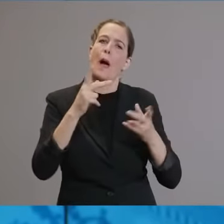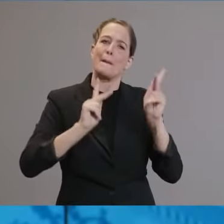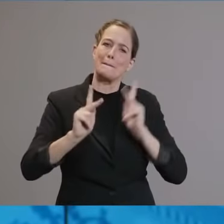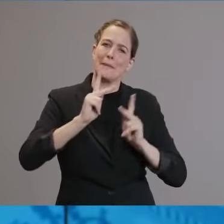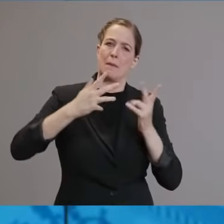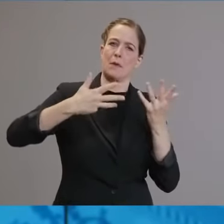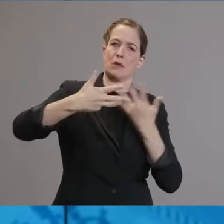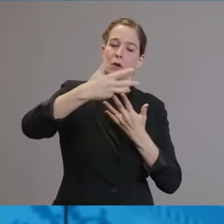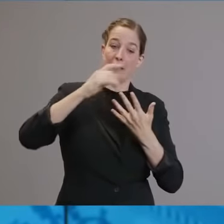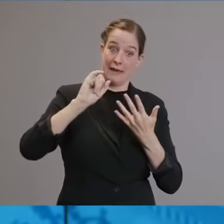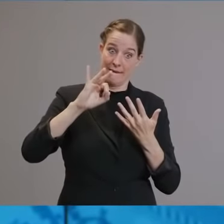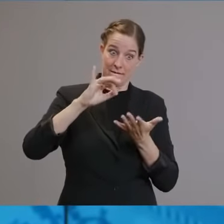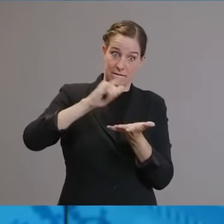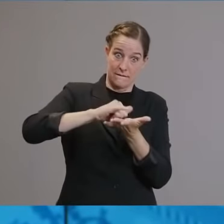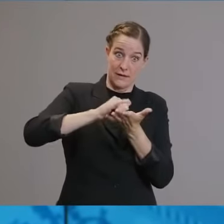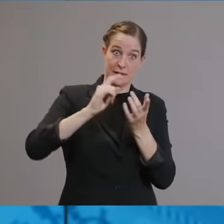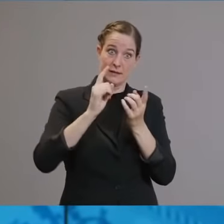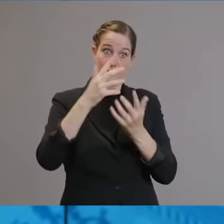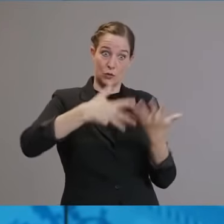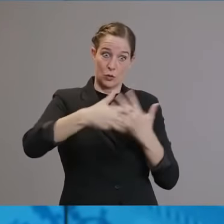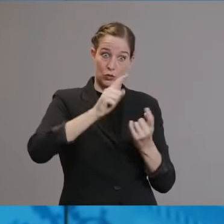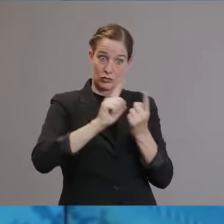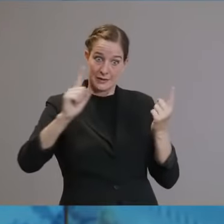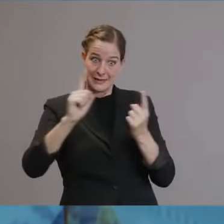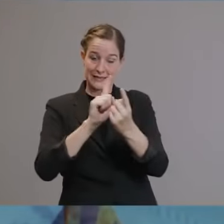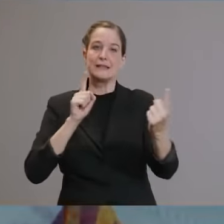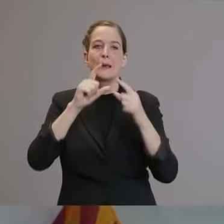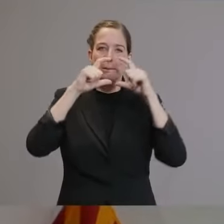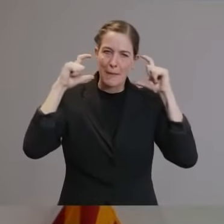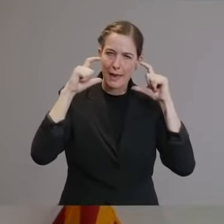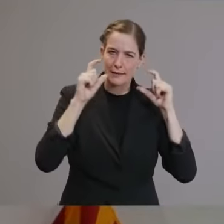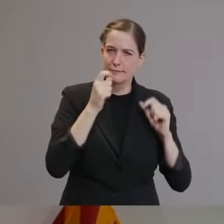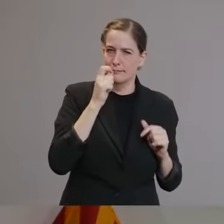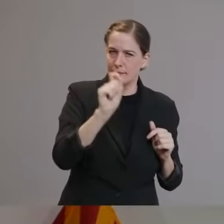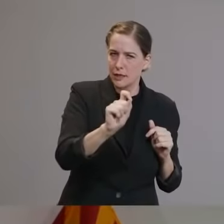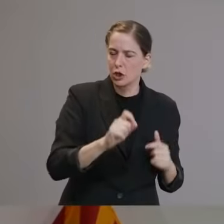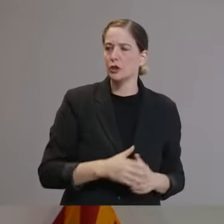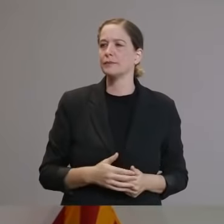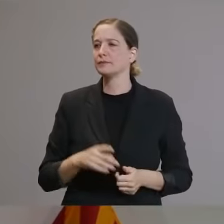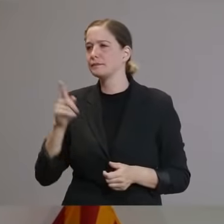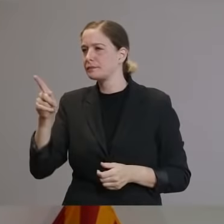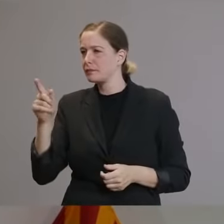I WANT TO MAKE SURE YOU ANSWERED THE QUESTION, THE QUESTION IS ABOUT LOCAL.